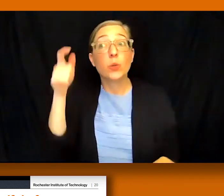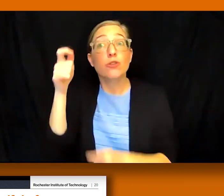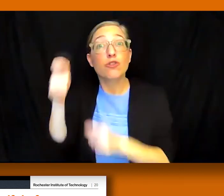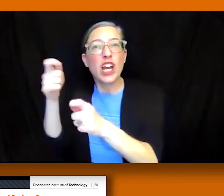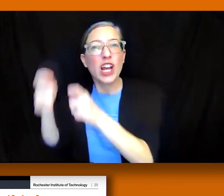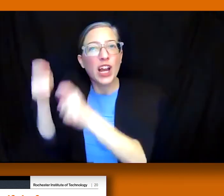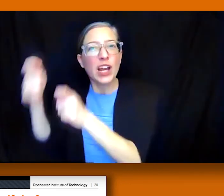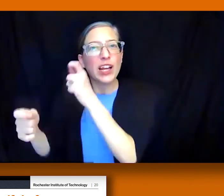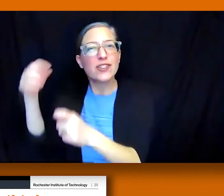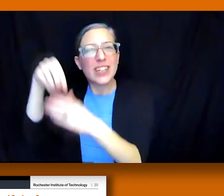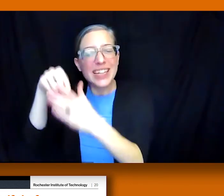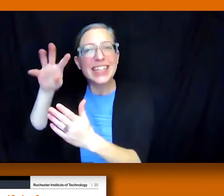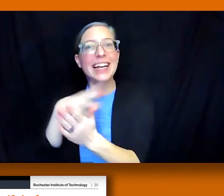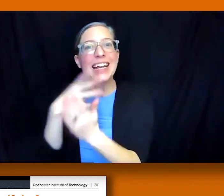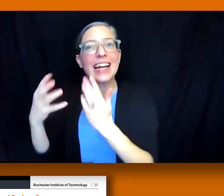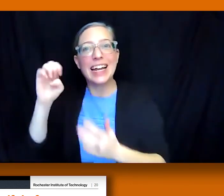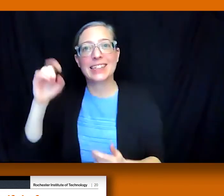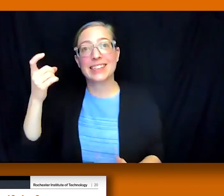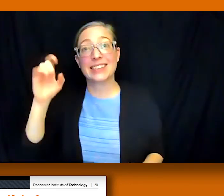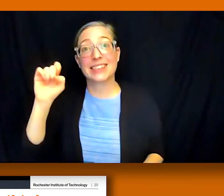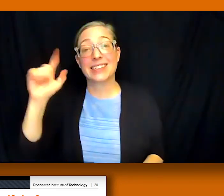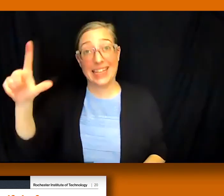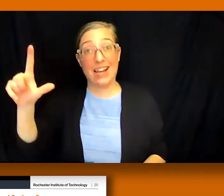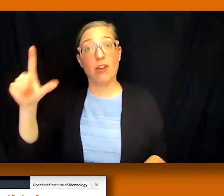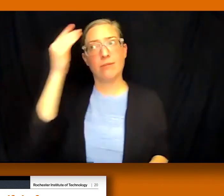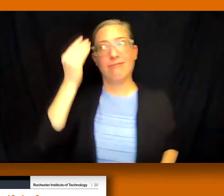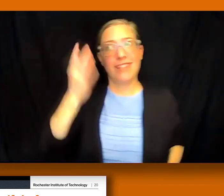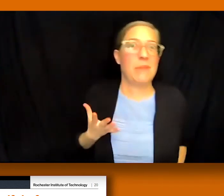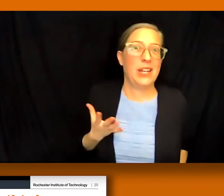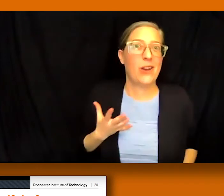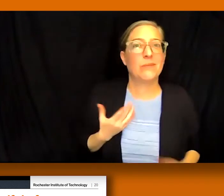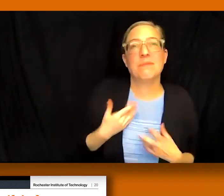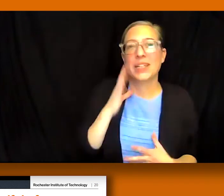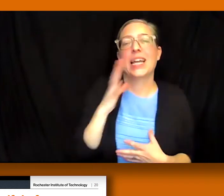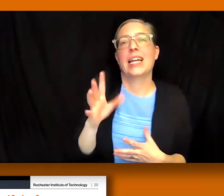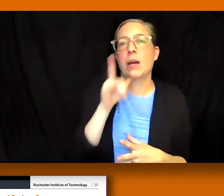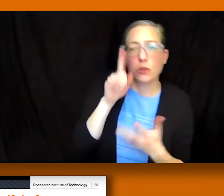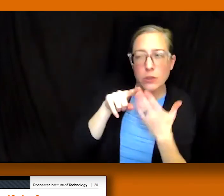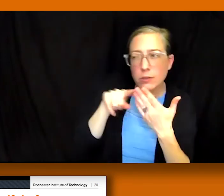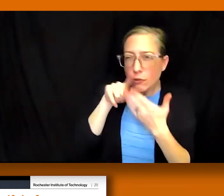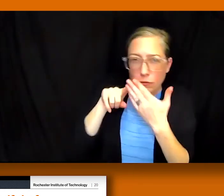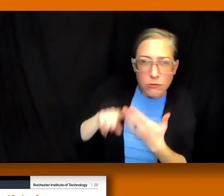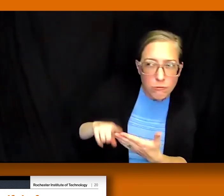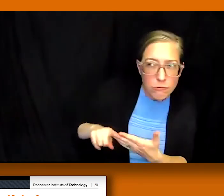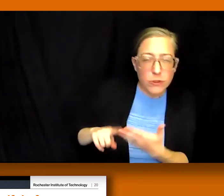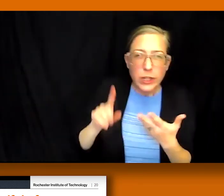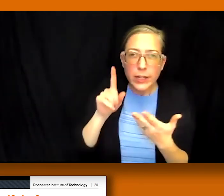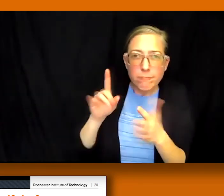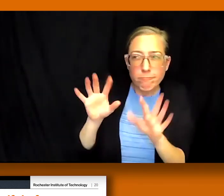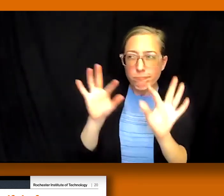if you did do a change in the budget or added a line, just so I can go through and check it.